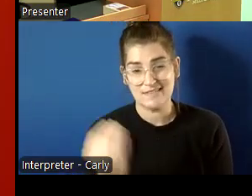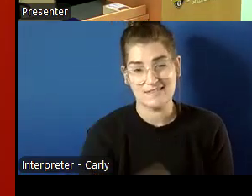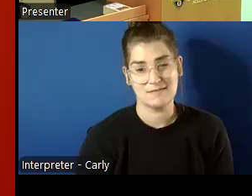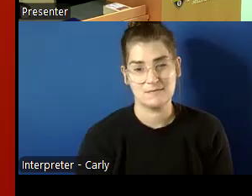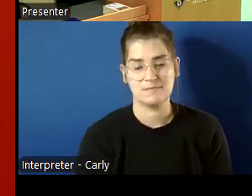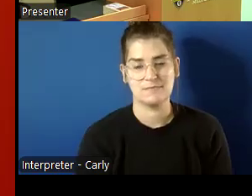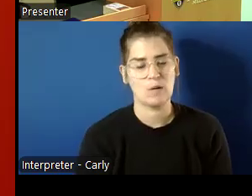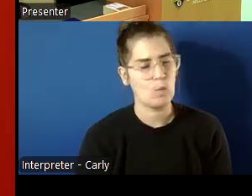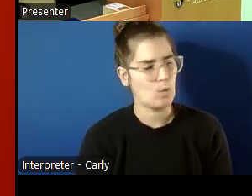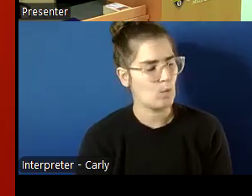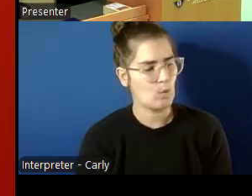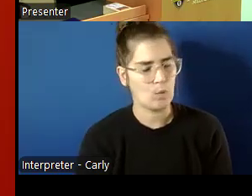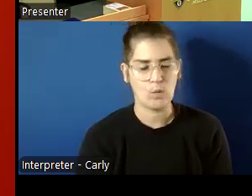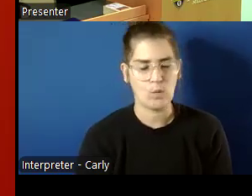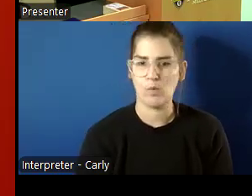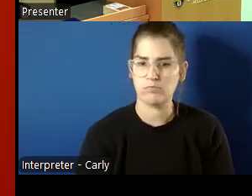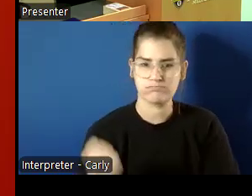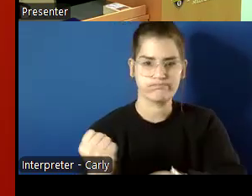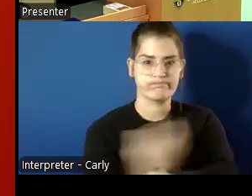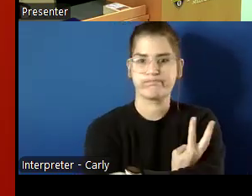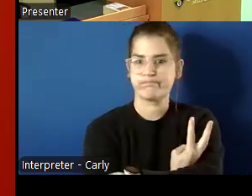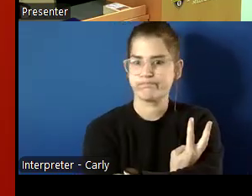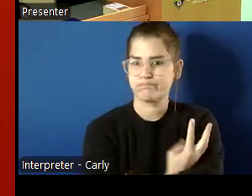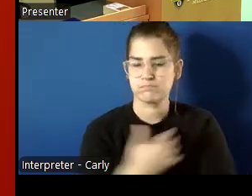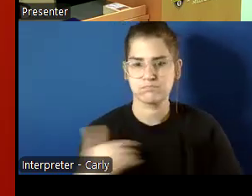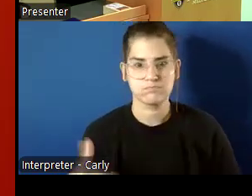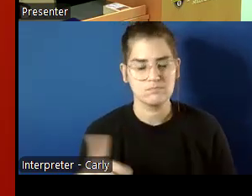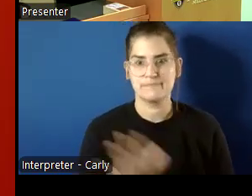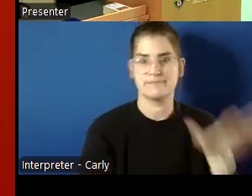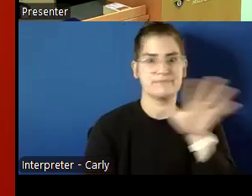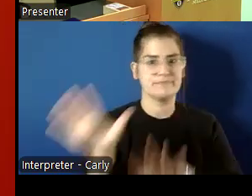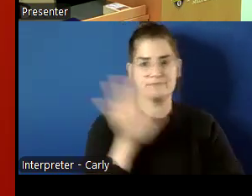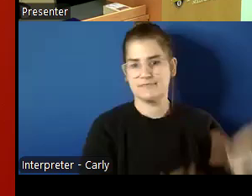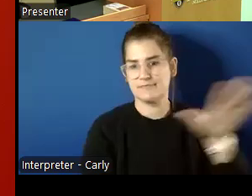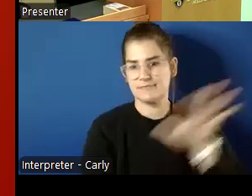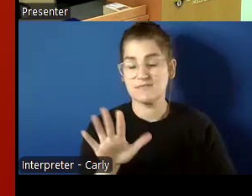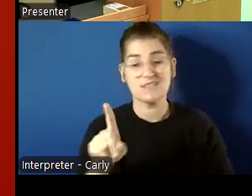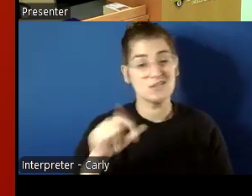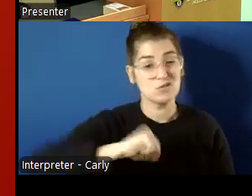That was rattling for her. That was rattling. And by her refusal to ever return to that environment